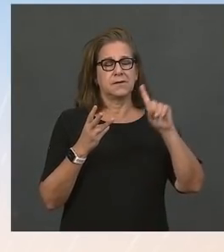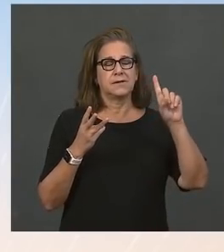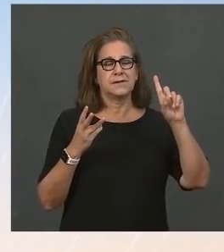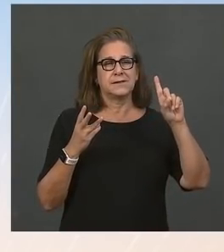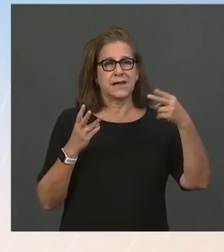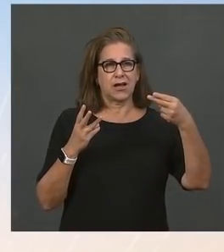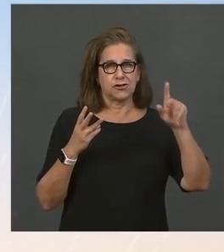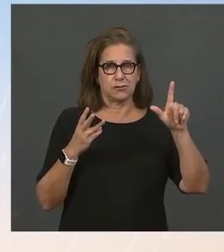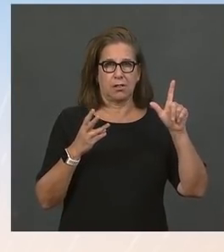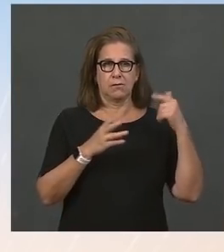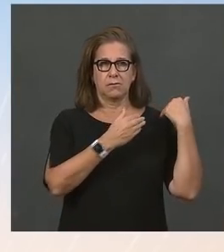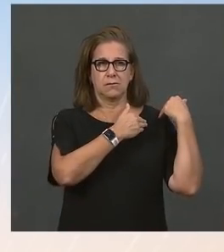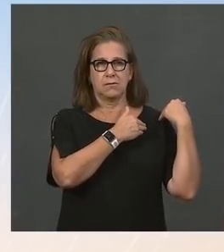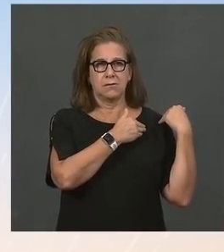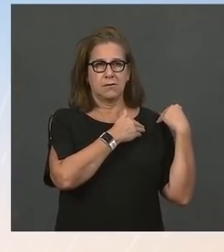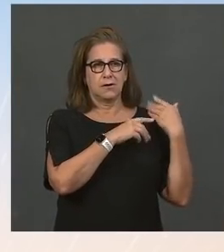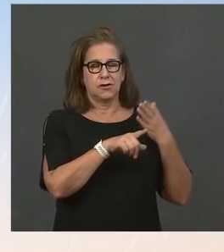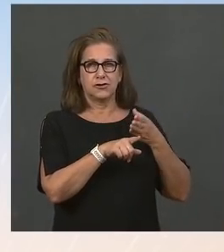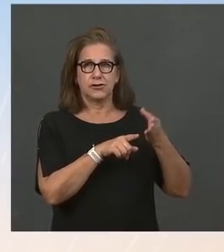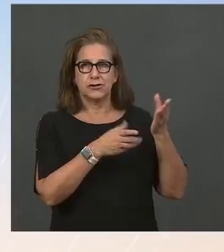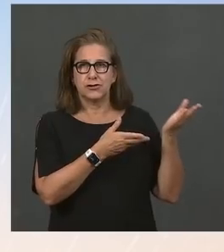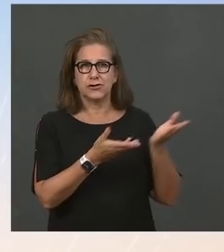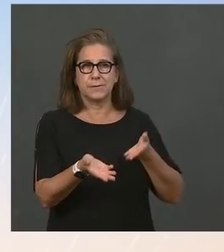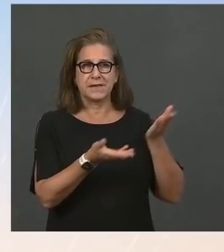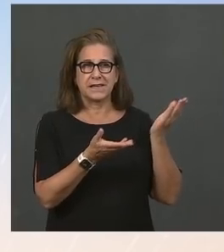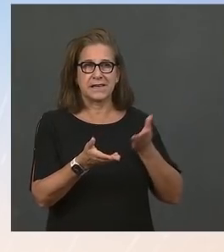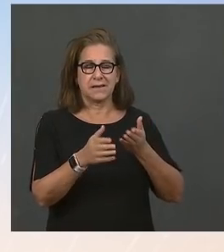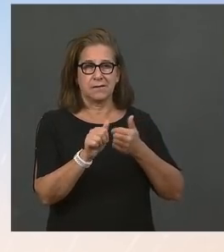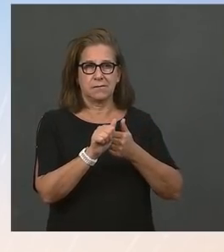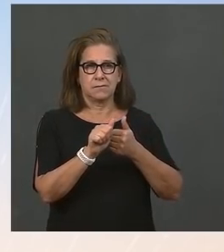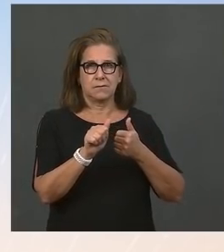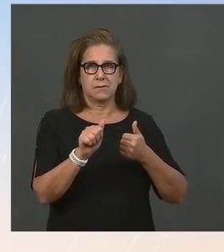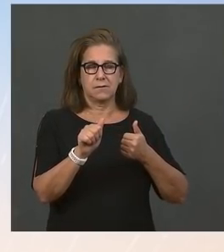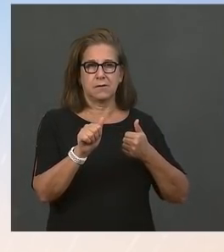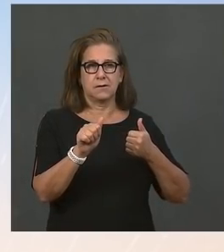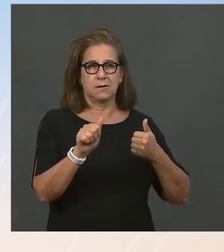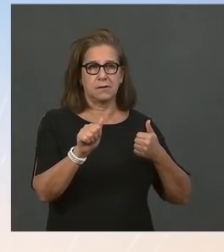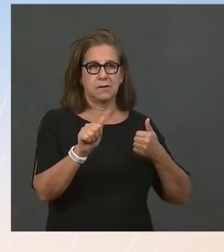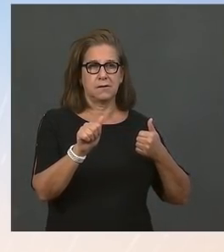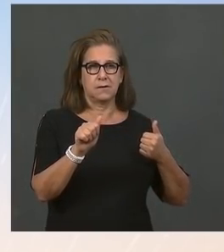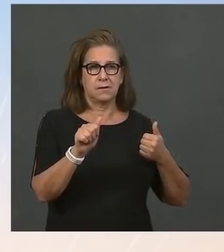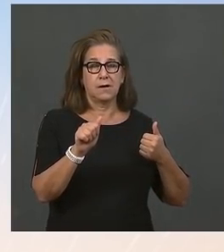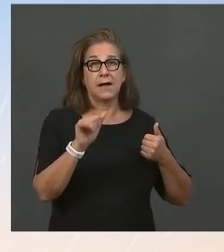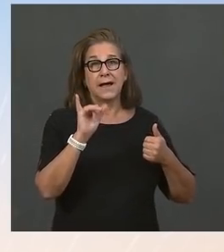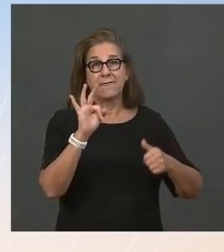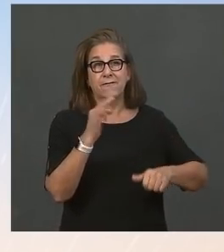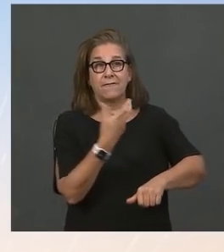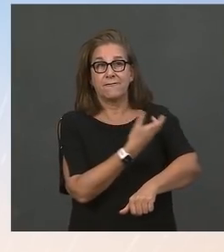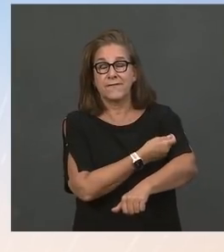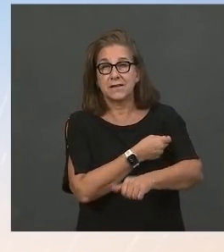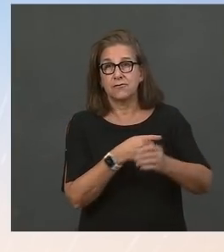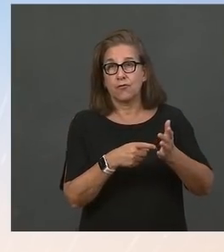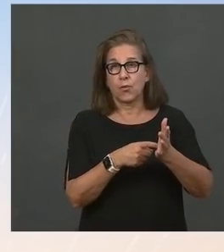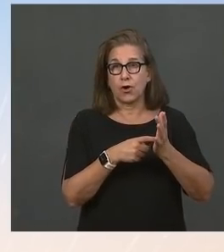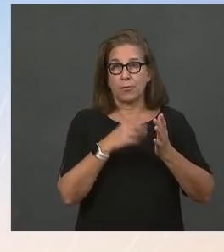to get vaccinated by December 8th. So what is more important to this President: the vaccine mandates or fixing the supply chain